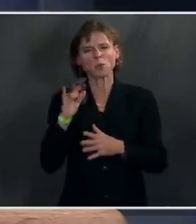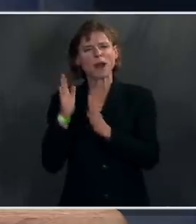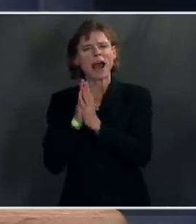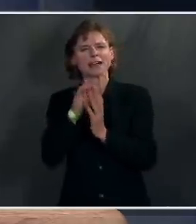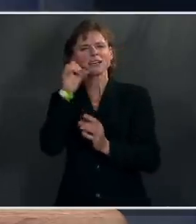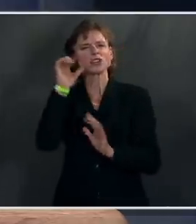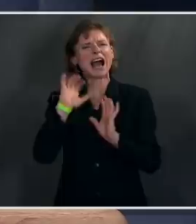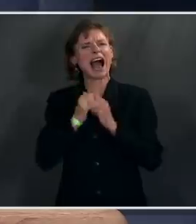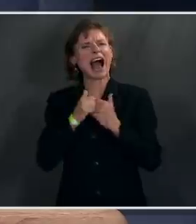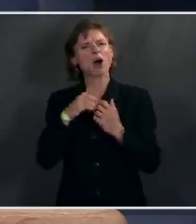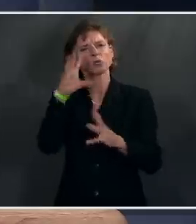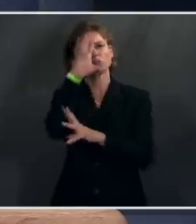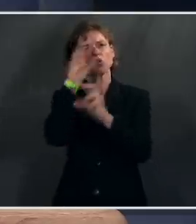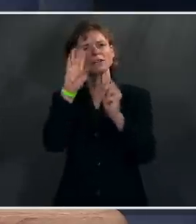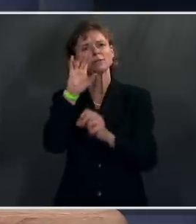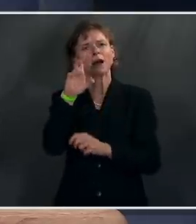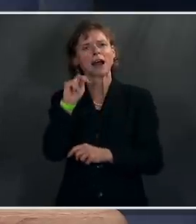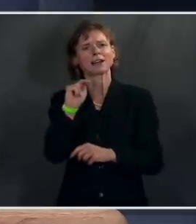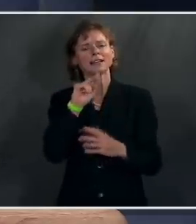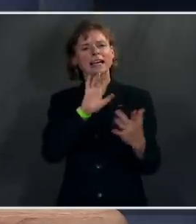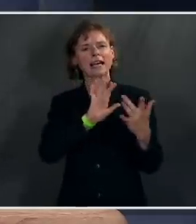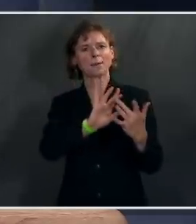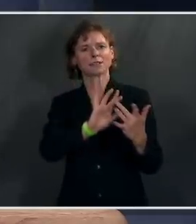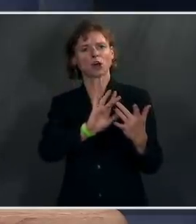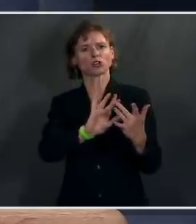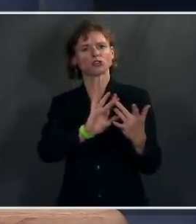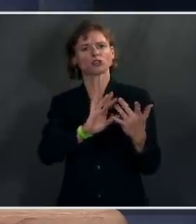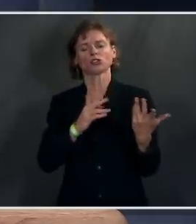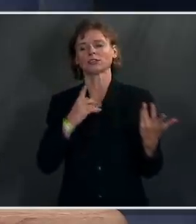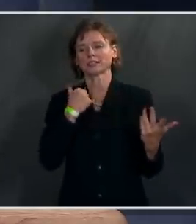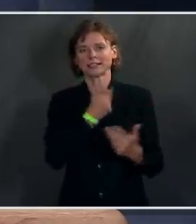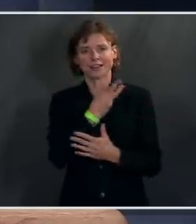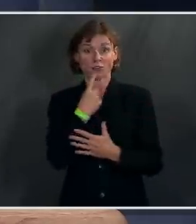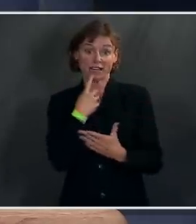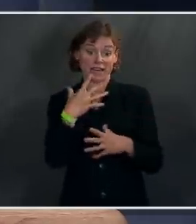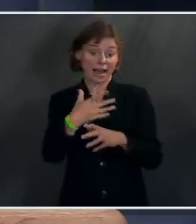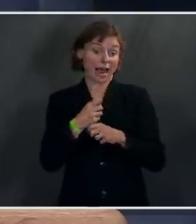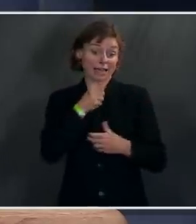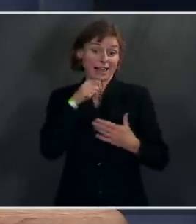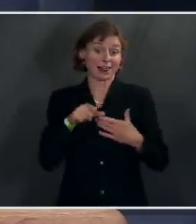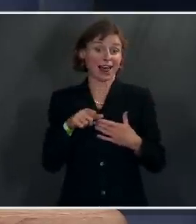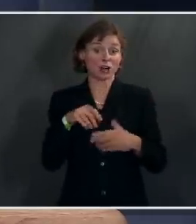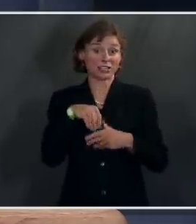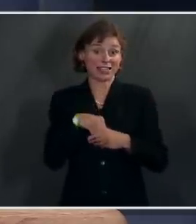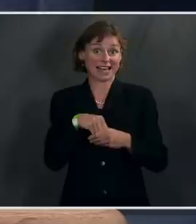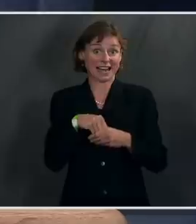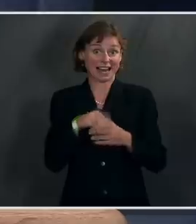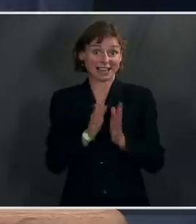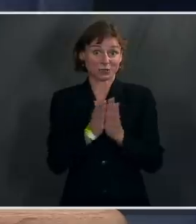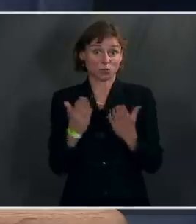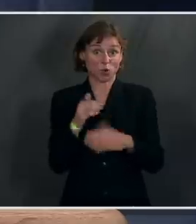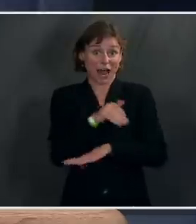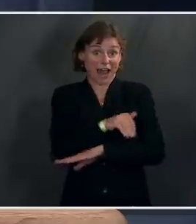There's a number of ways, but he receives correspondence, letters in his briefing book every night, as past presidents have done.